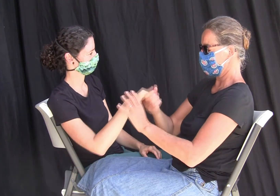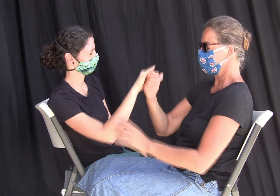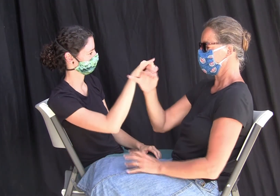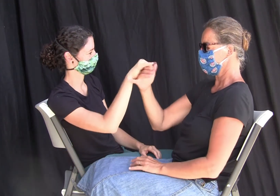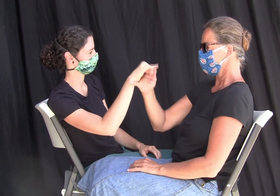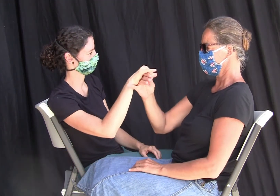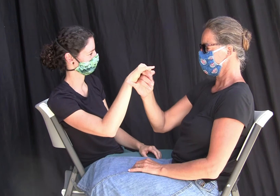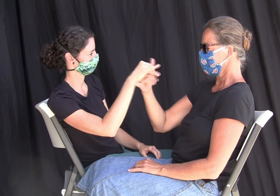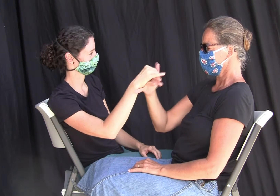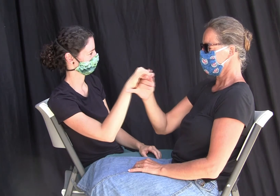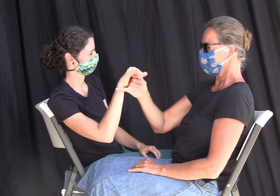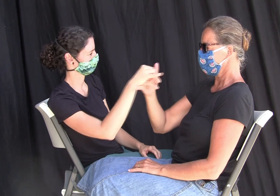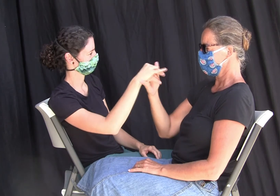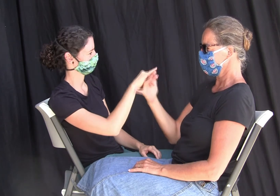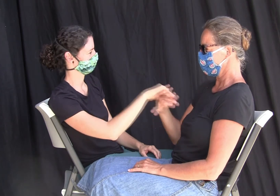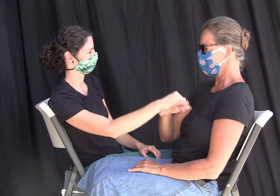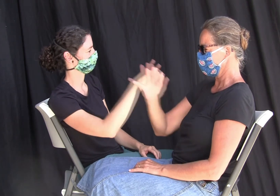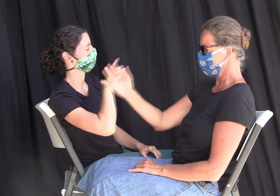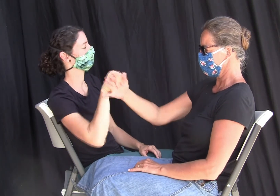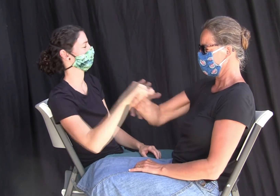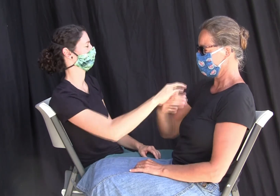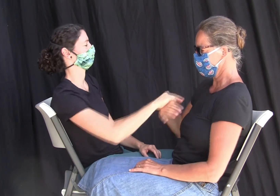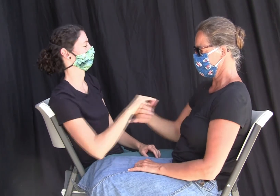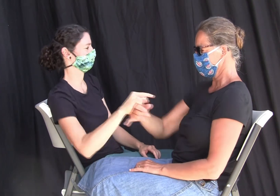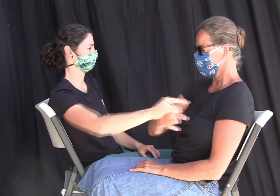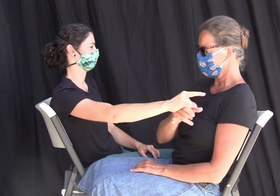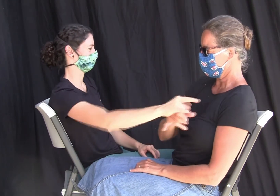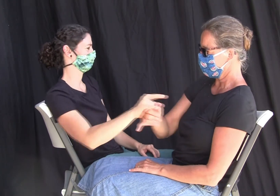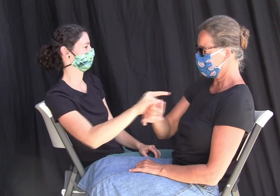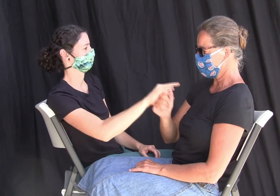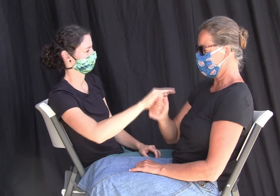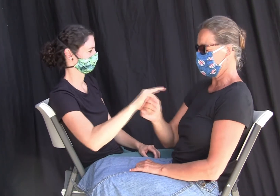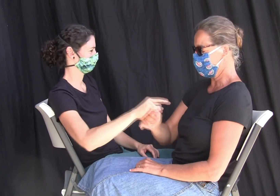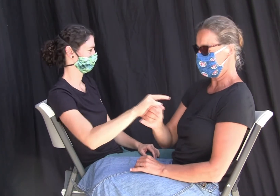The dominant hand of the speaker and the receiver's listening hand should never cross the body.